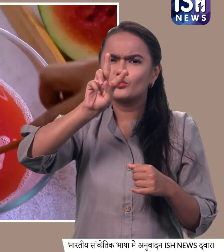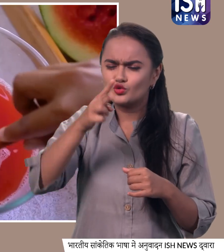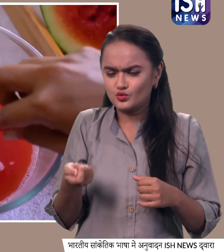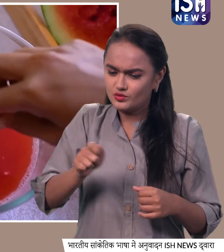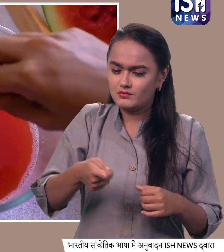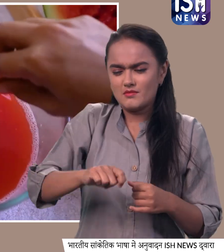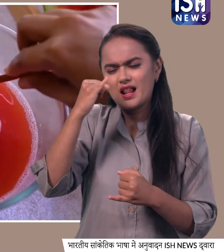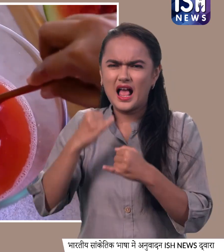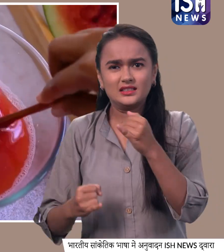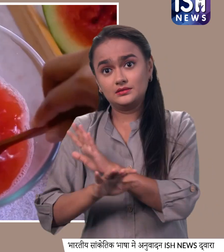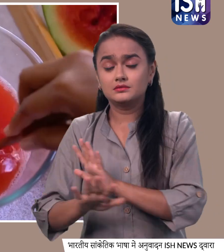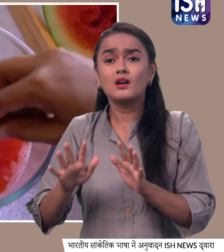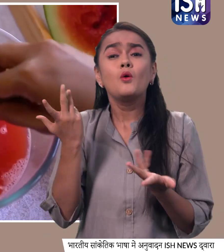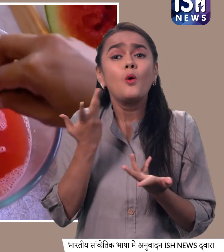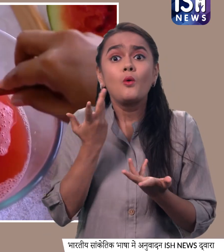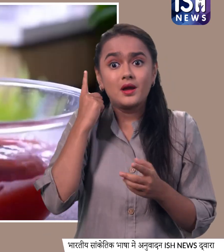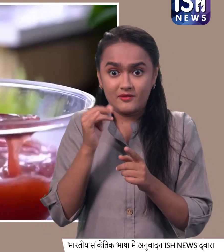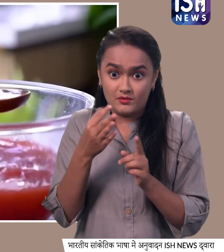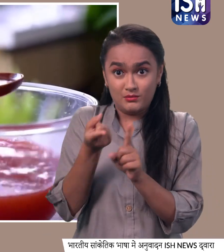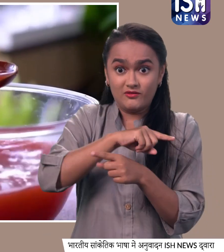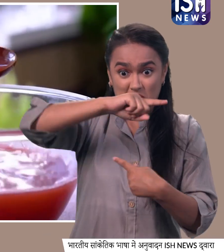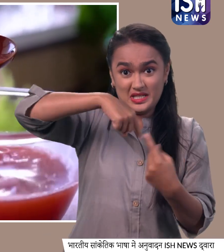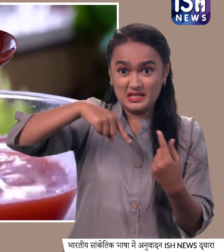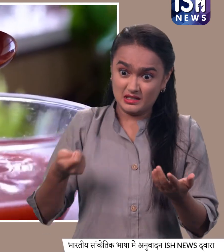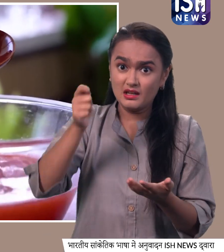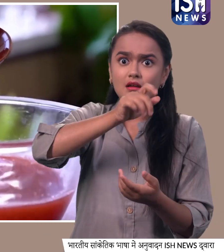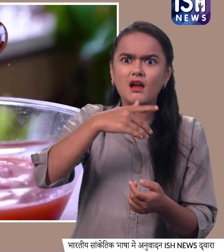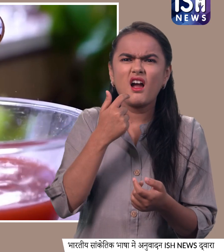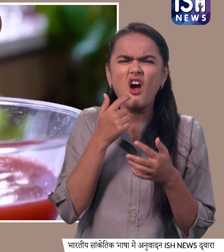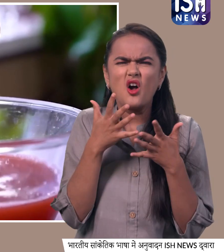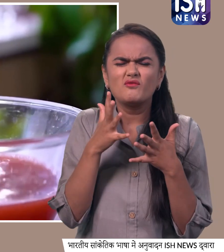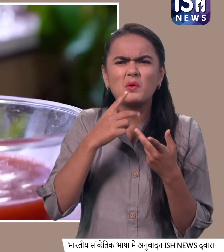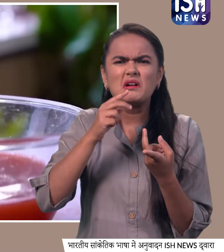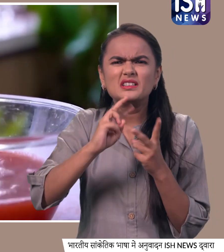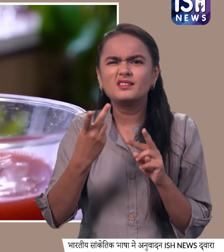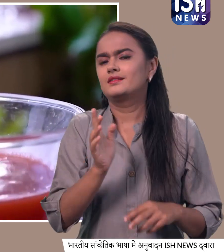We're adding lemon juice in the end because adding it earlier, make the juice bitter